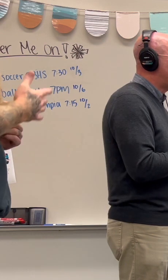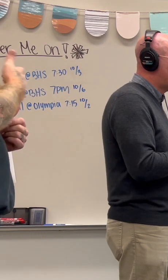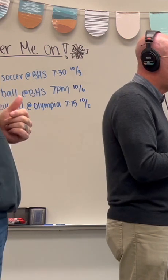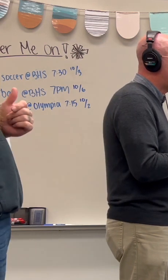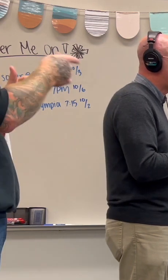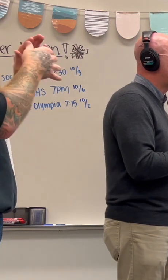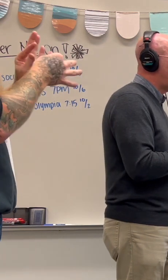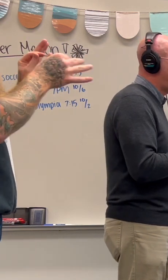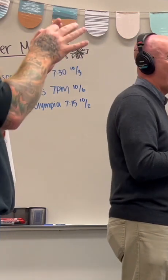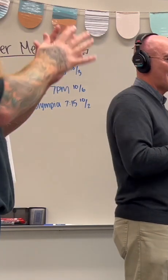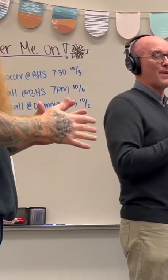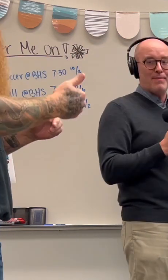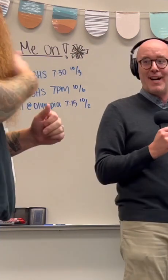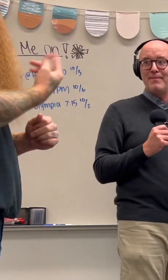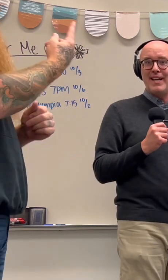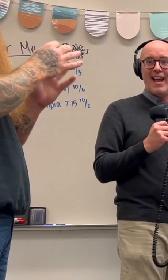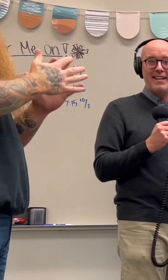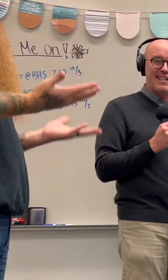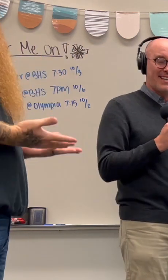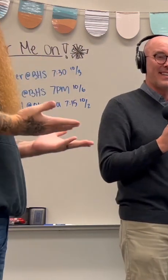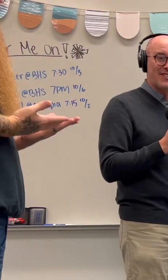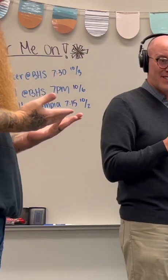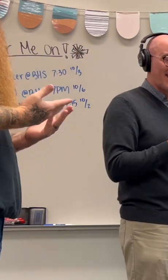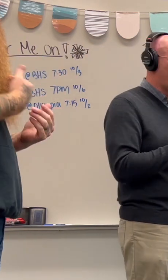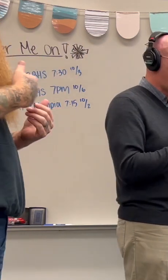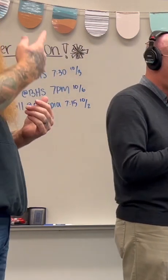you mentioned interpreters there's one actually right behind me and he's I think just slightly off